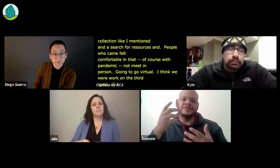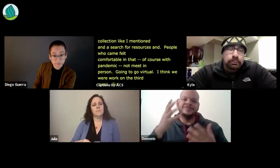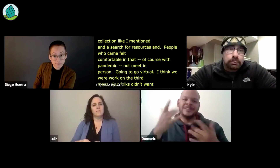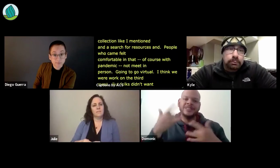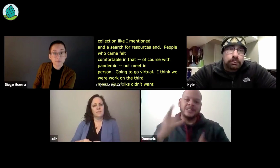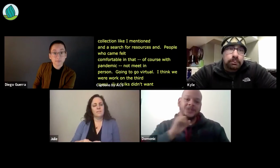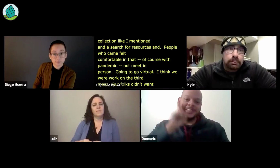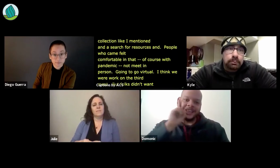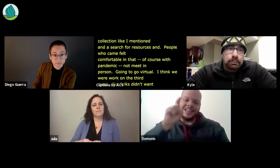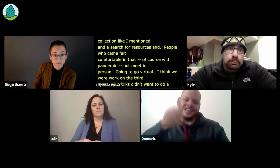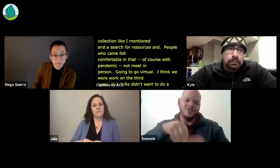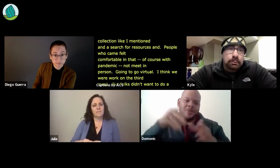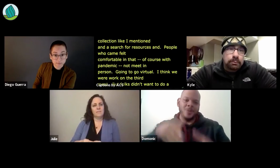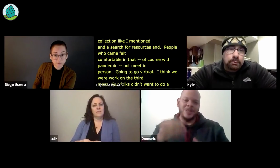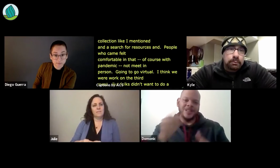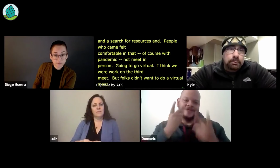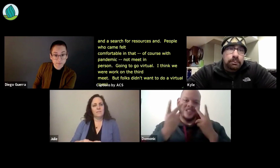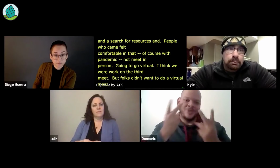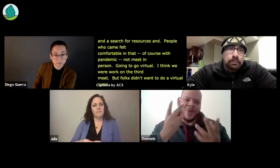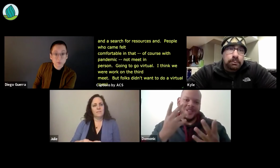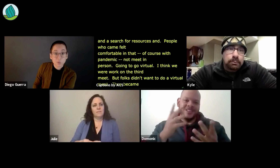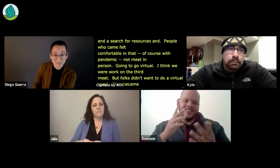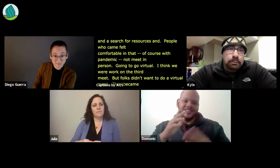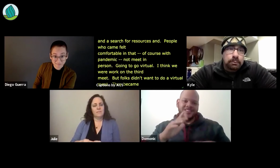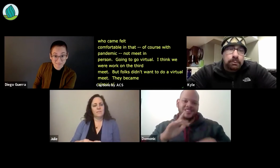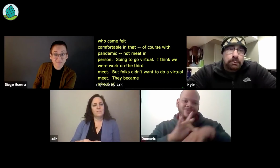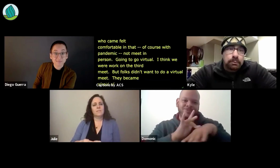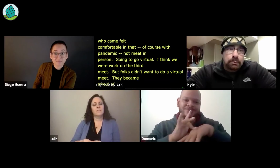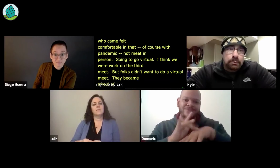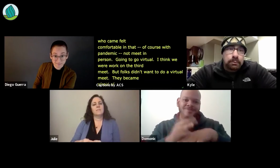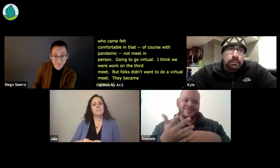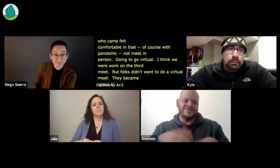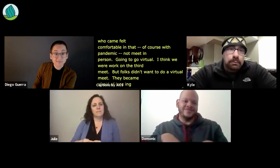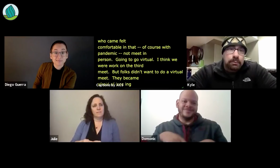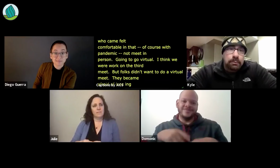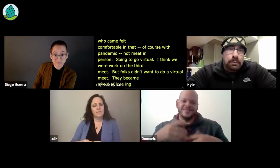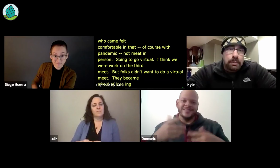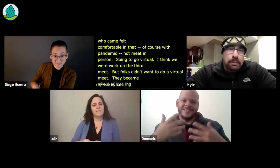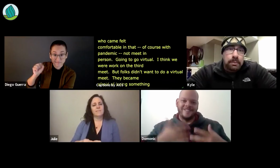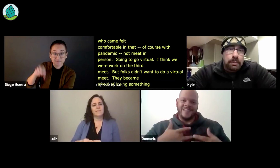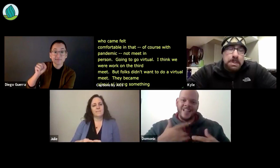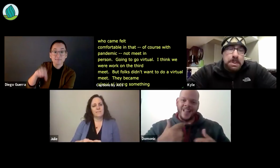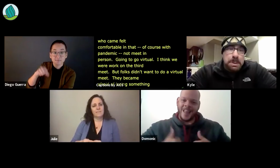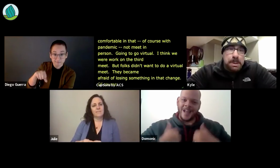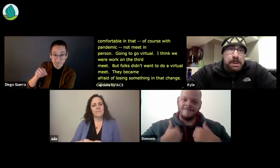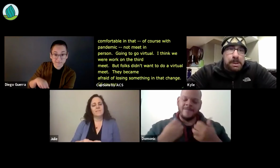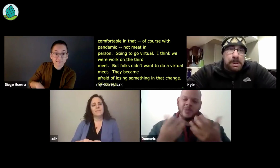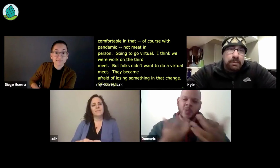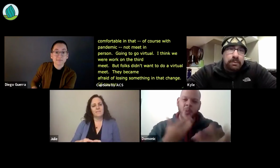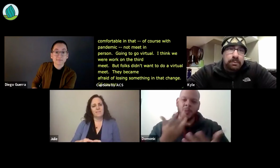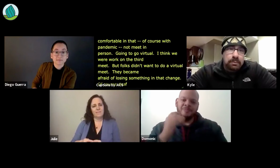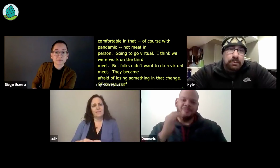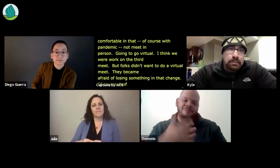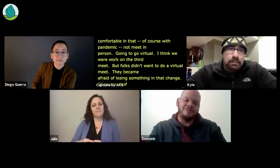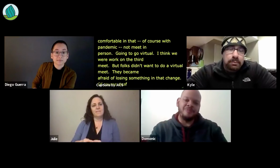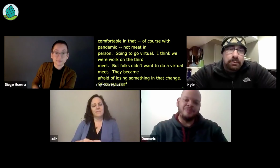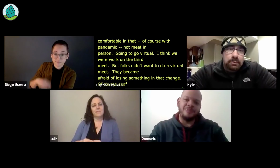Of course, deaf folks, we are visual. We love meeting in person. We're also sensory, so we have to have that live experience. Right, Diego.